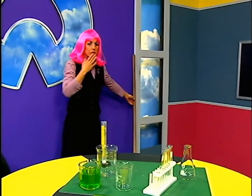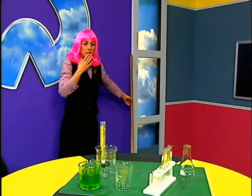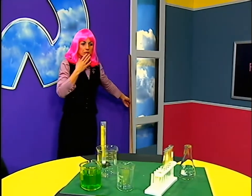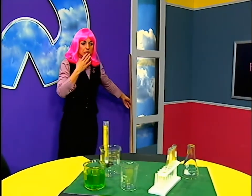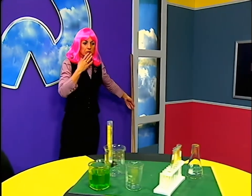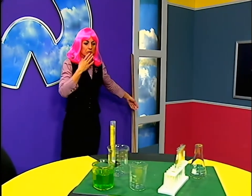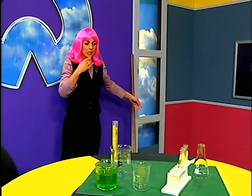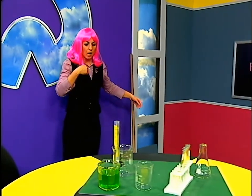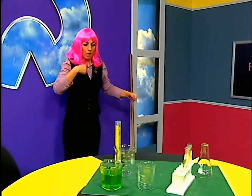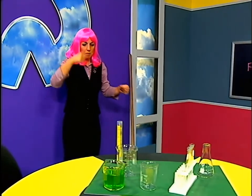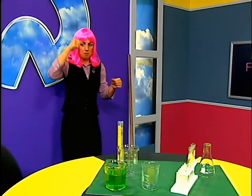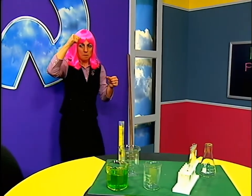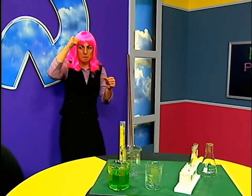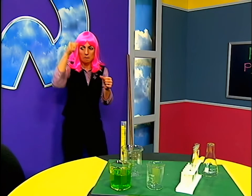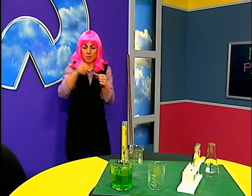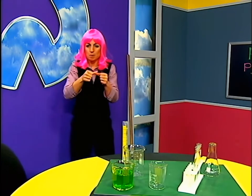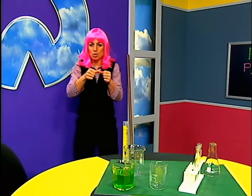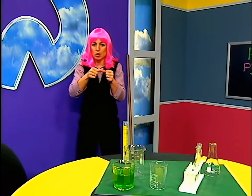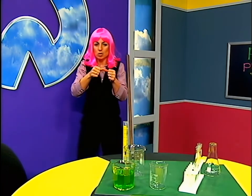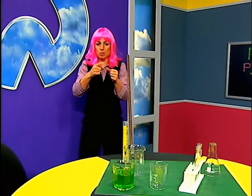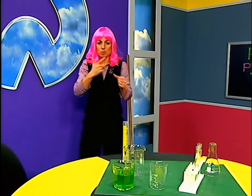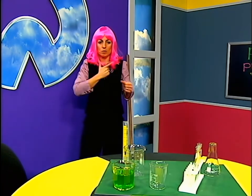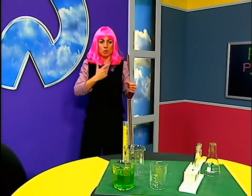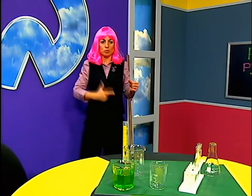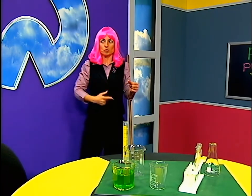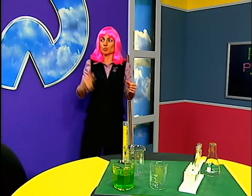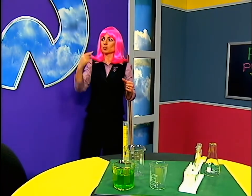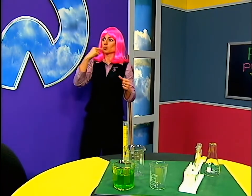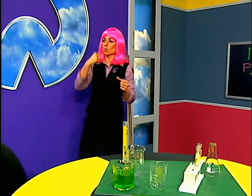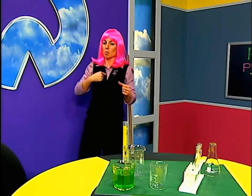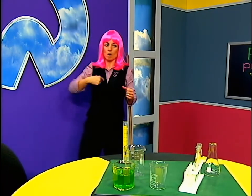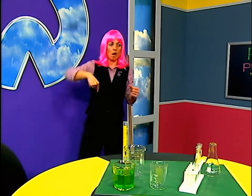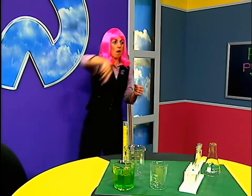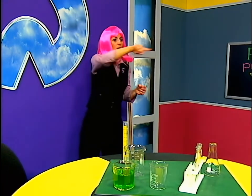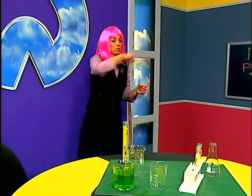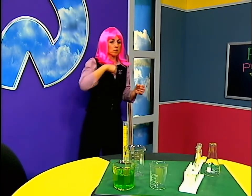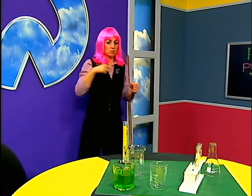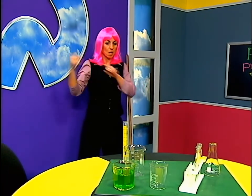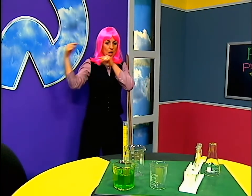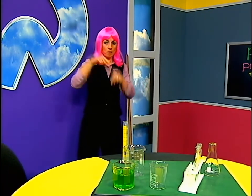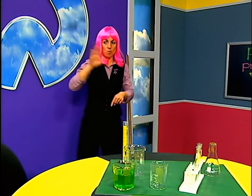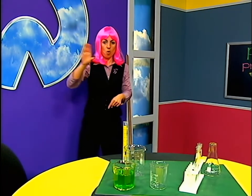OH, OH, OH.